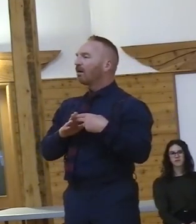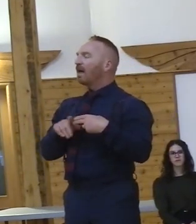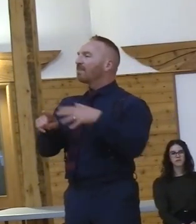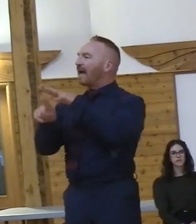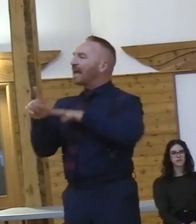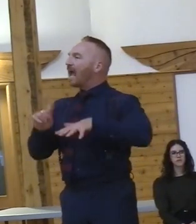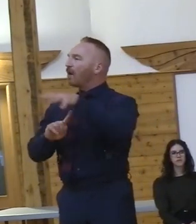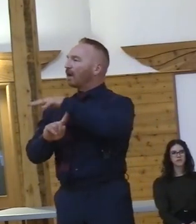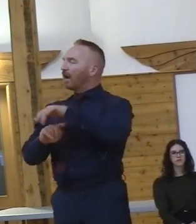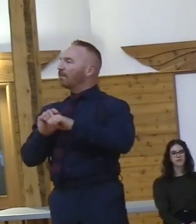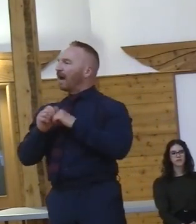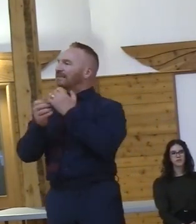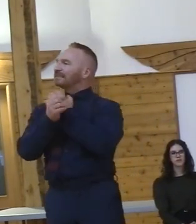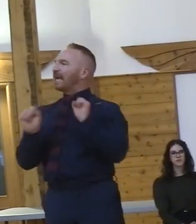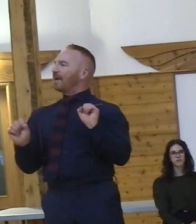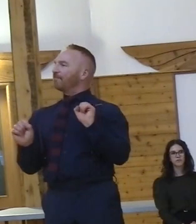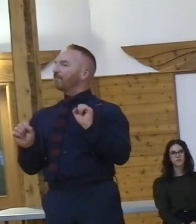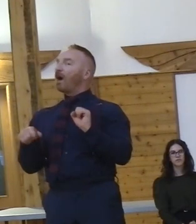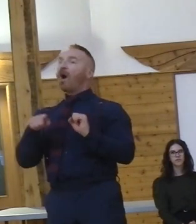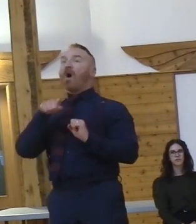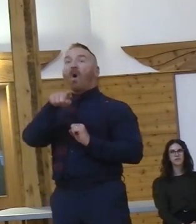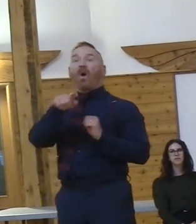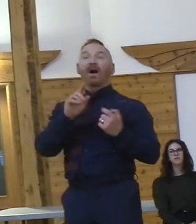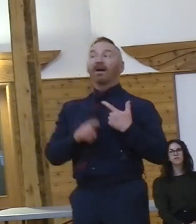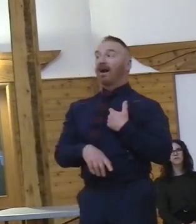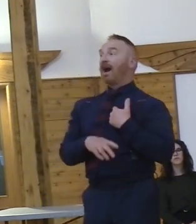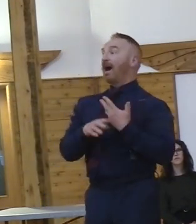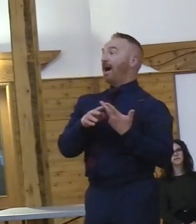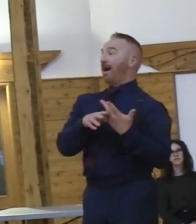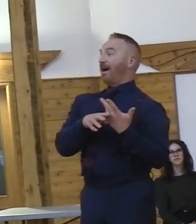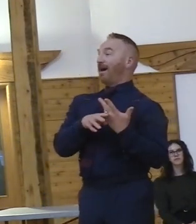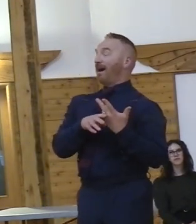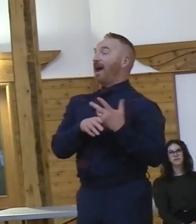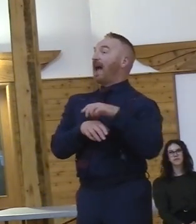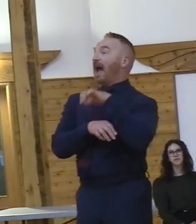It's about giving our non-Native neighbors and friends a space to learn from us and our